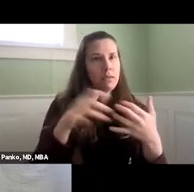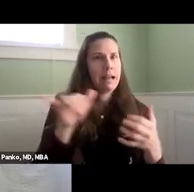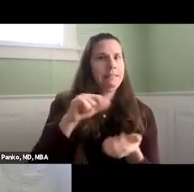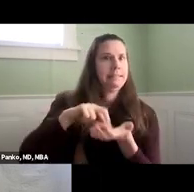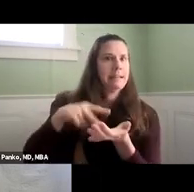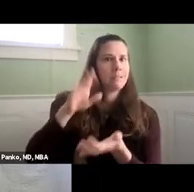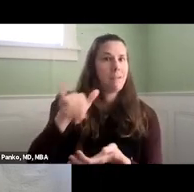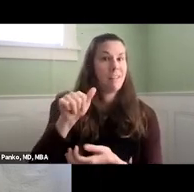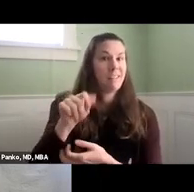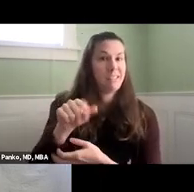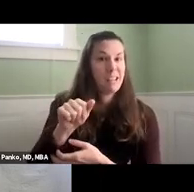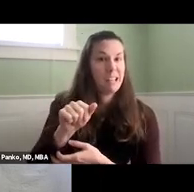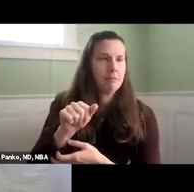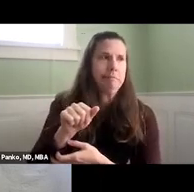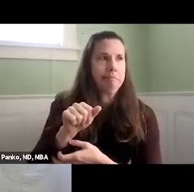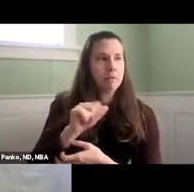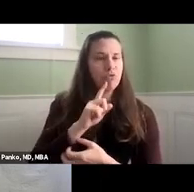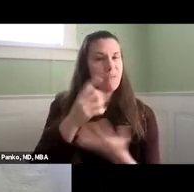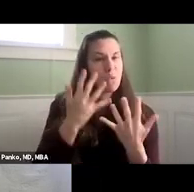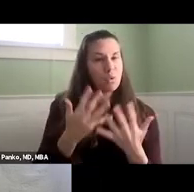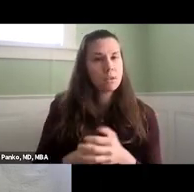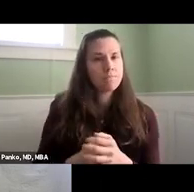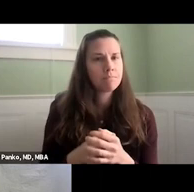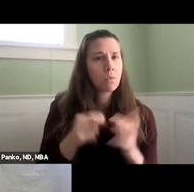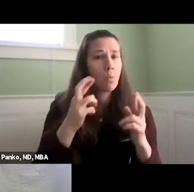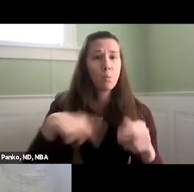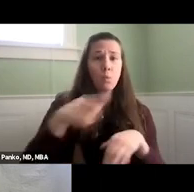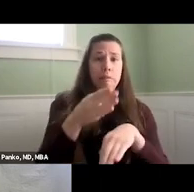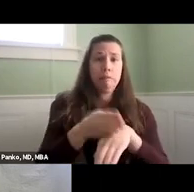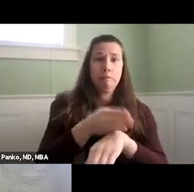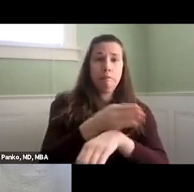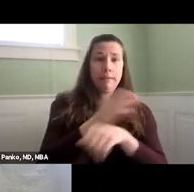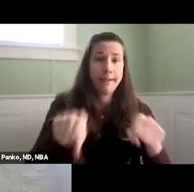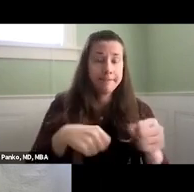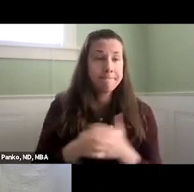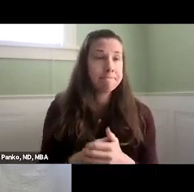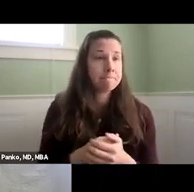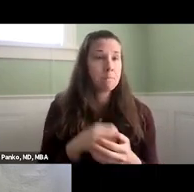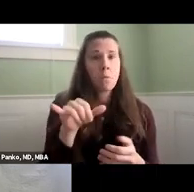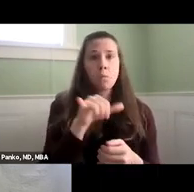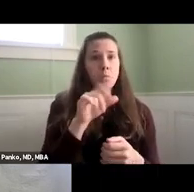accommodations for providers in training, as attended by the ADA which is very unfortunate.